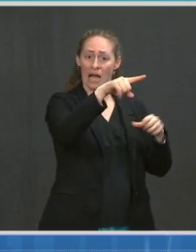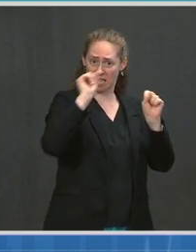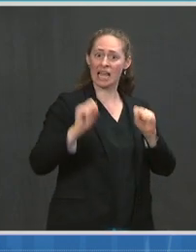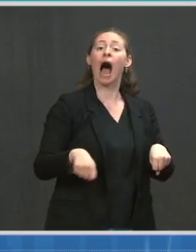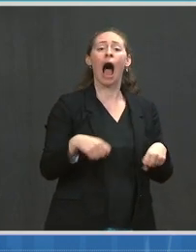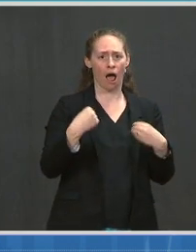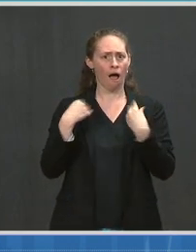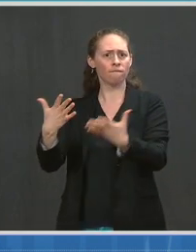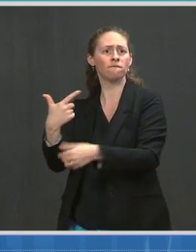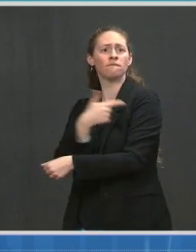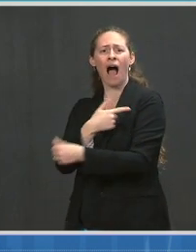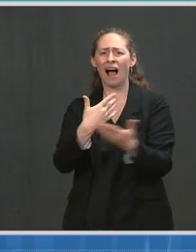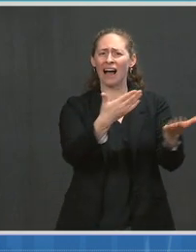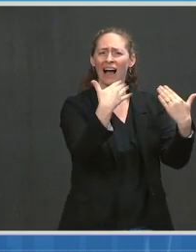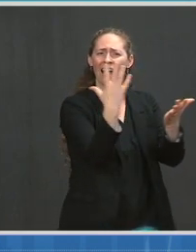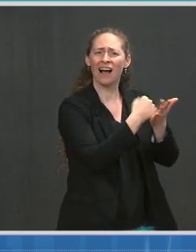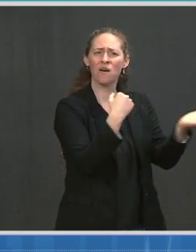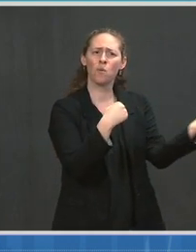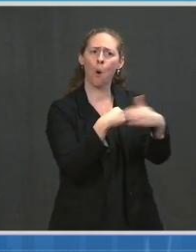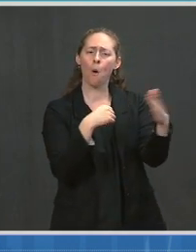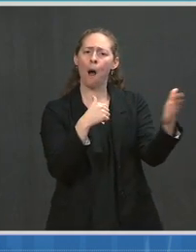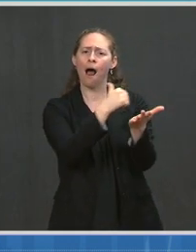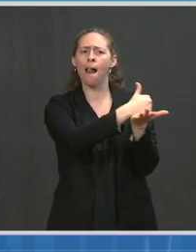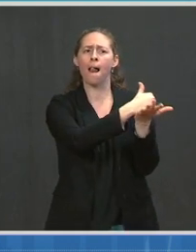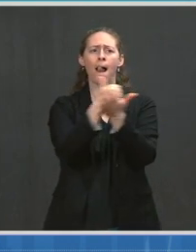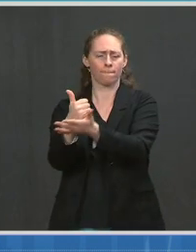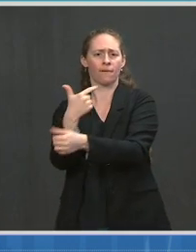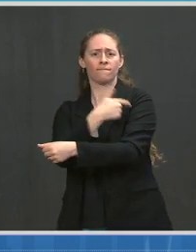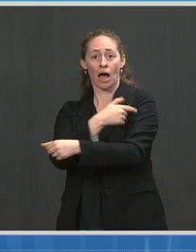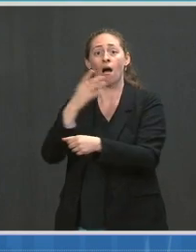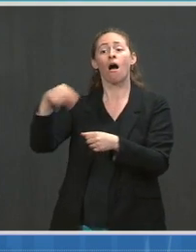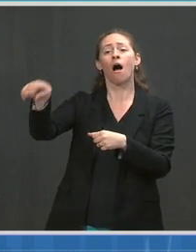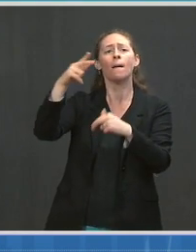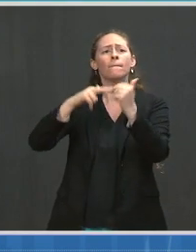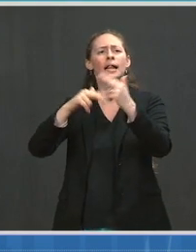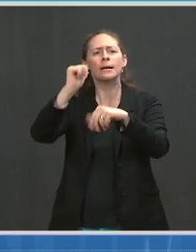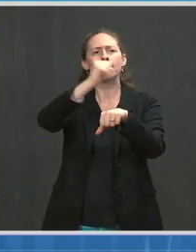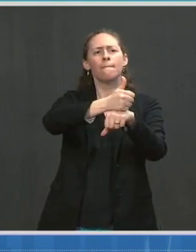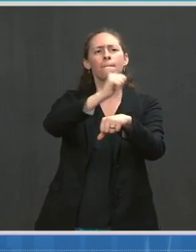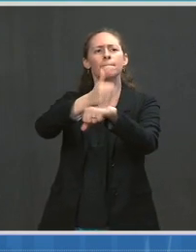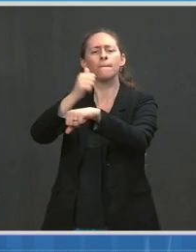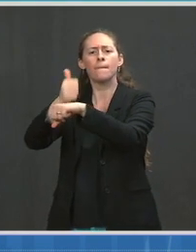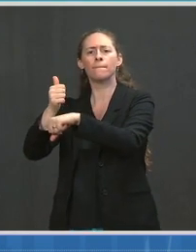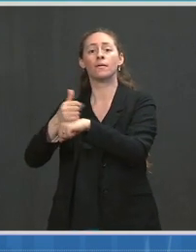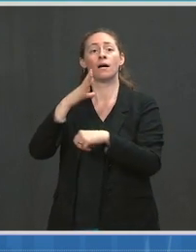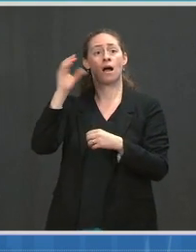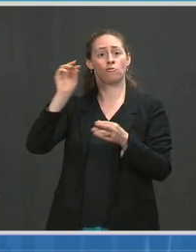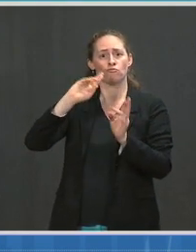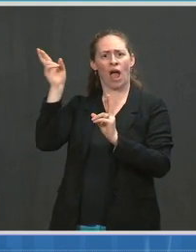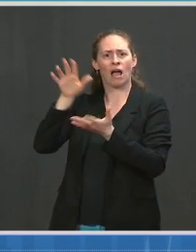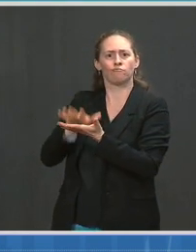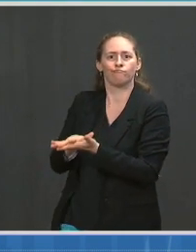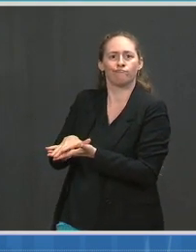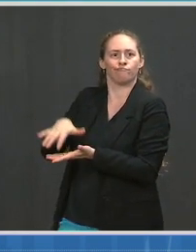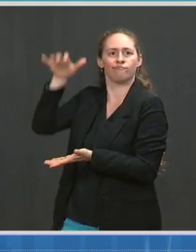And vaccine supply, we've taken aggressive action to accelerate the production timelines of Pfizer, Moderna,